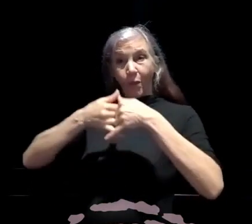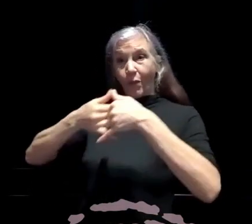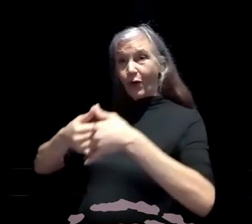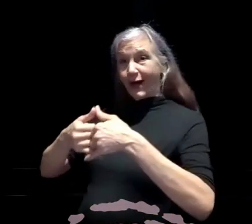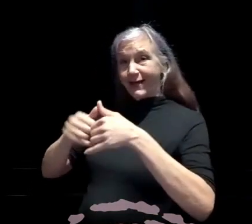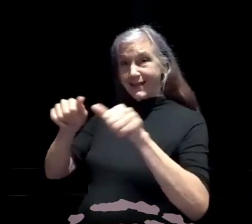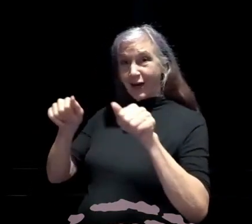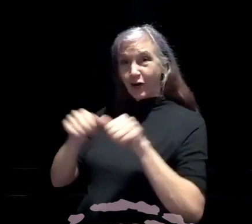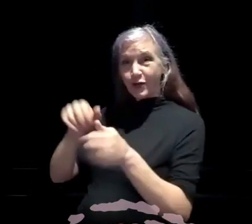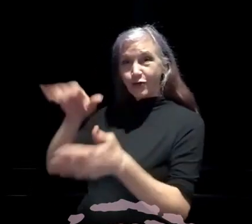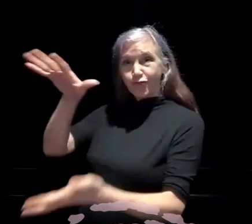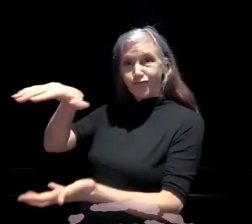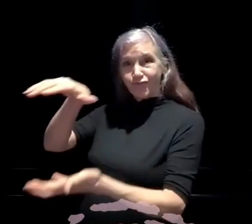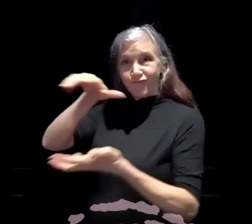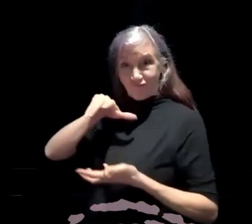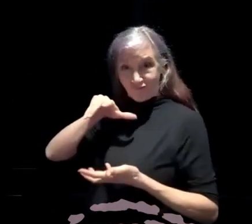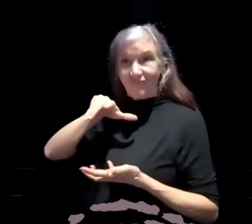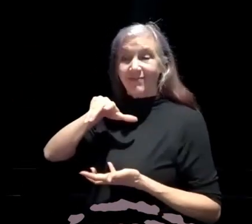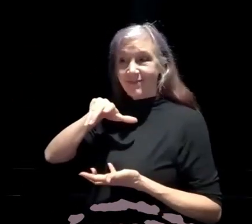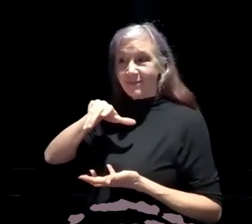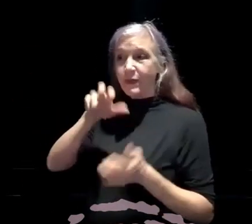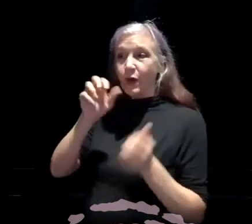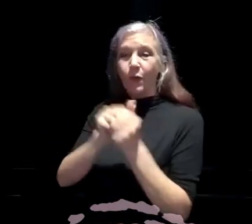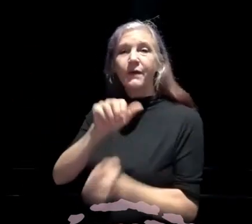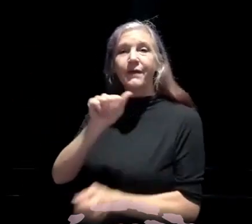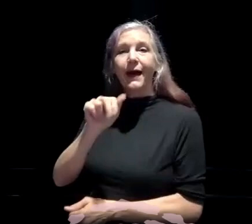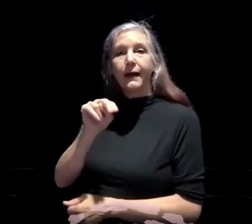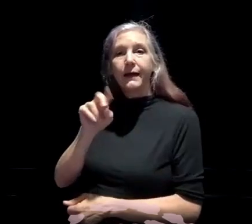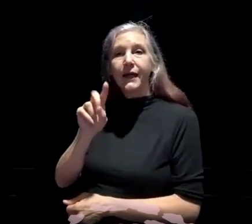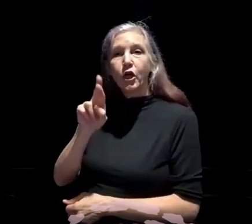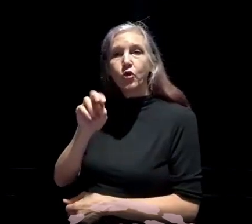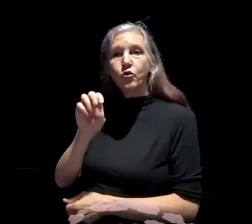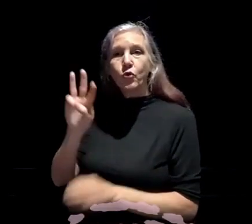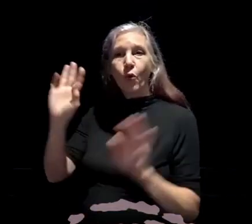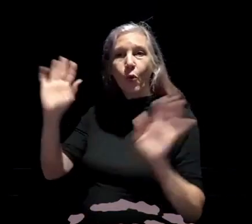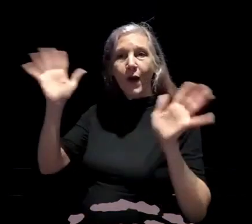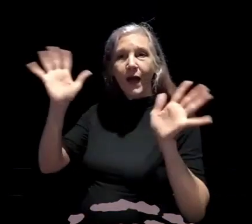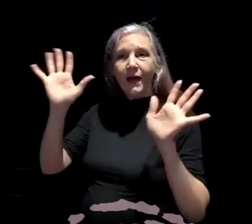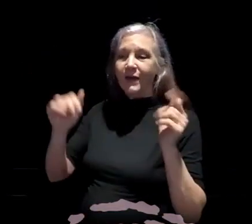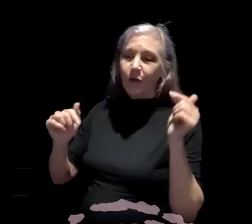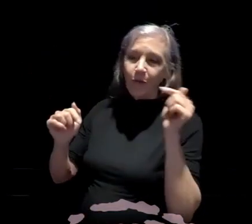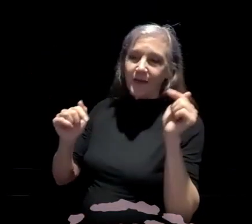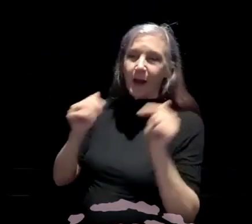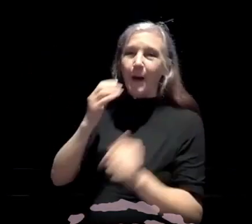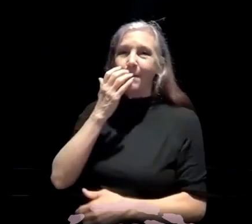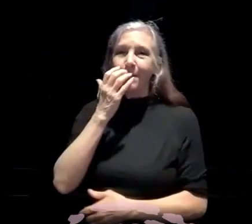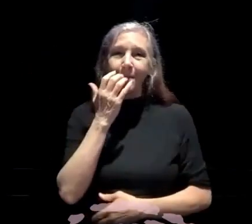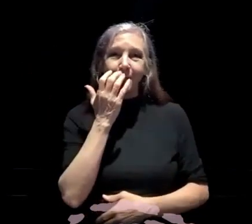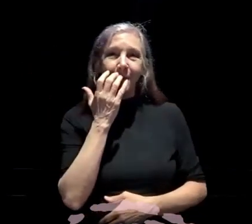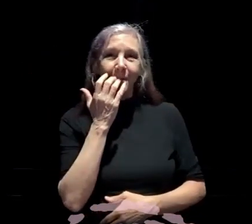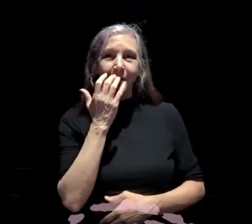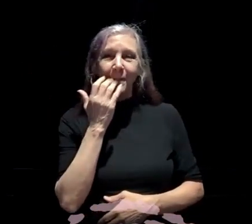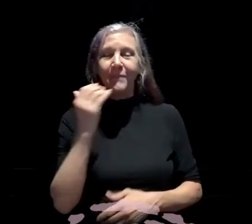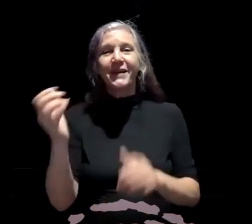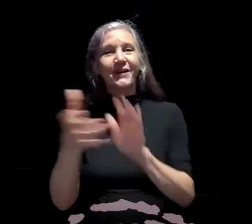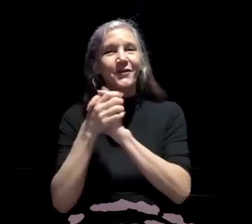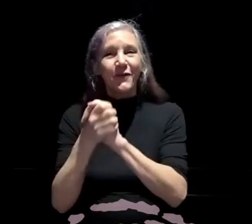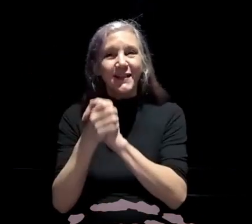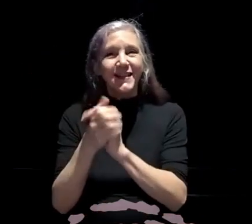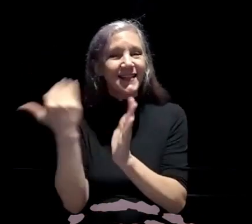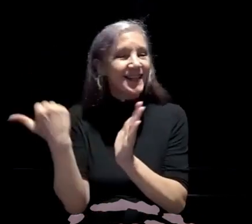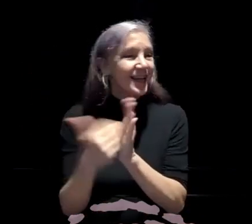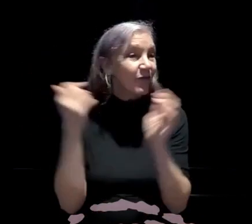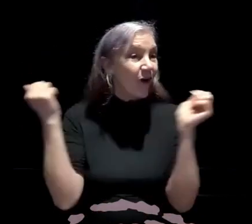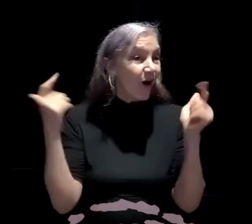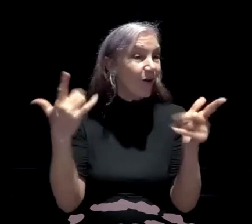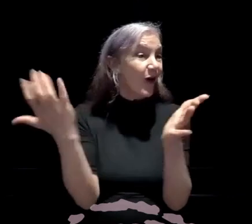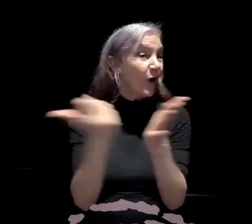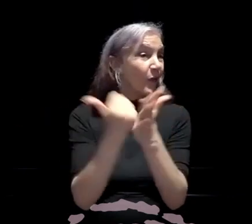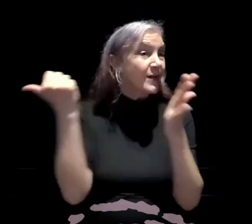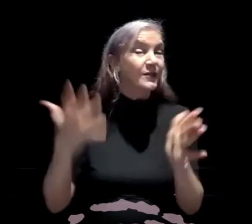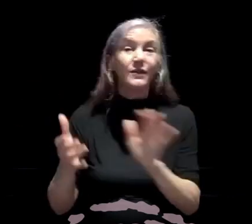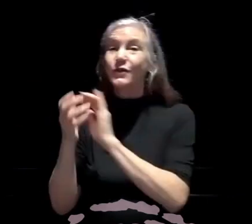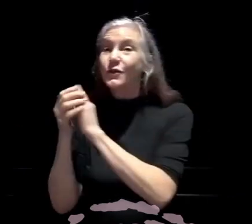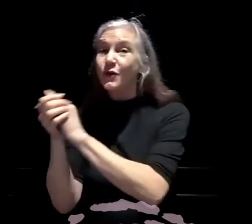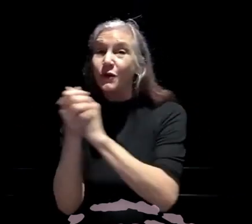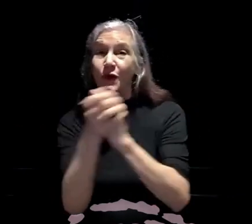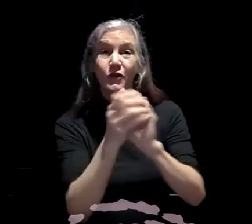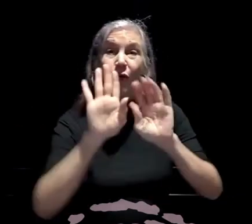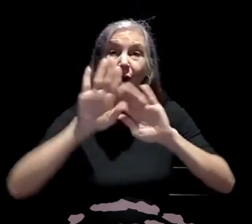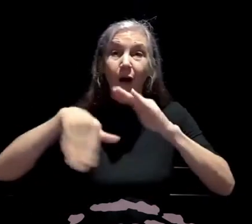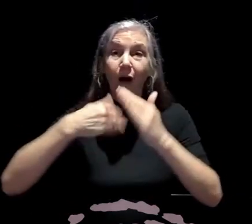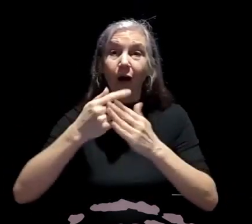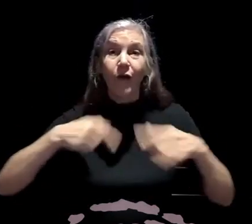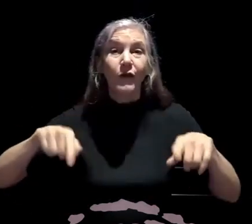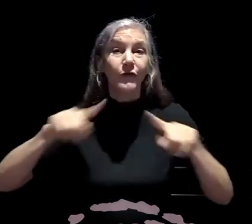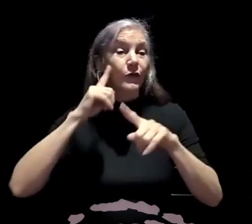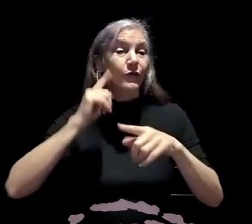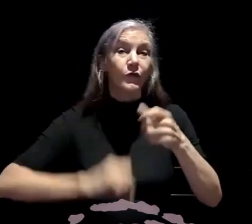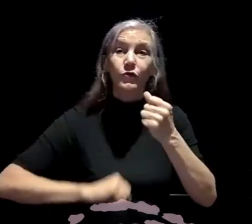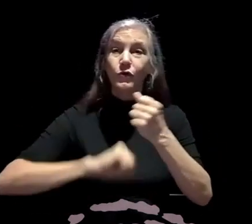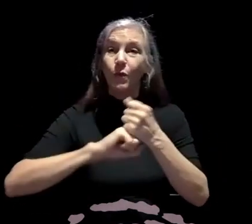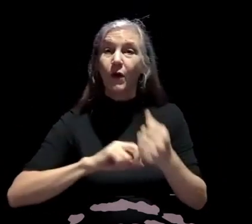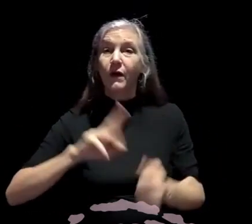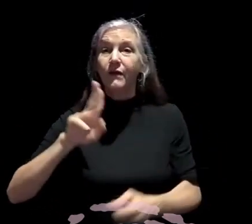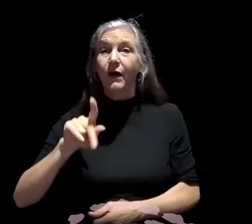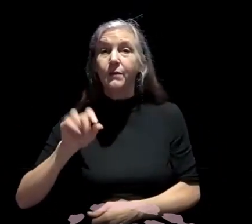To collect your prize right over here with Andrew Waving. So make sure to collect your prize there. Congratulations again to all of our winners and congratulations to all of you as well for your support of upstream arts.